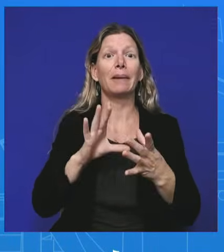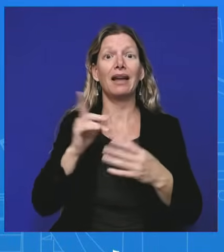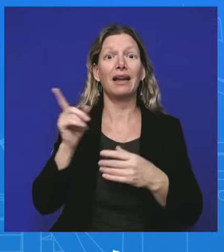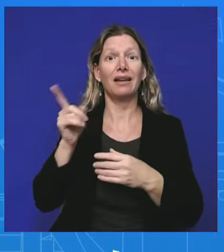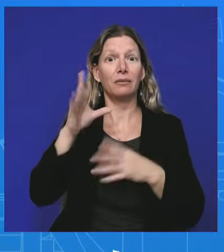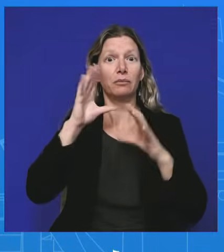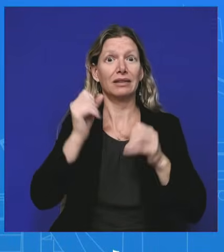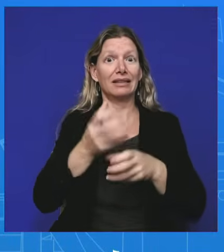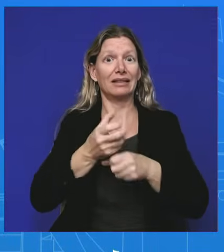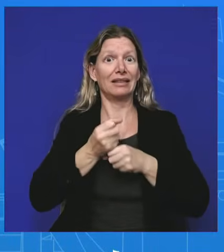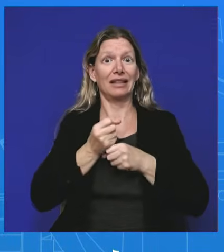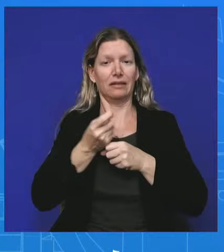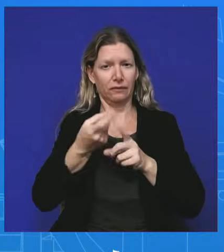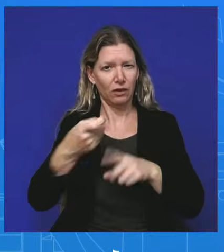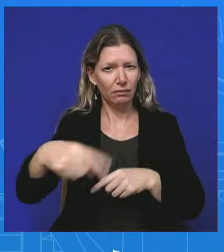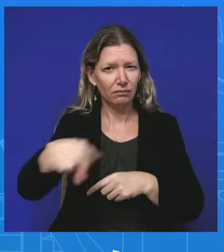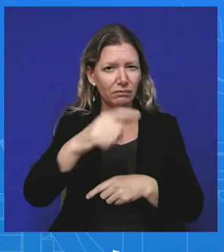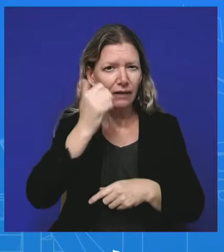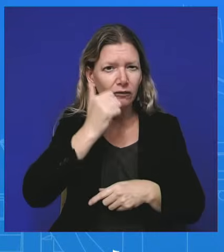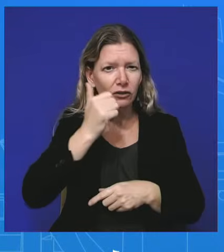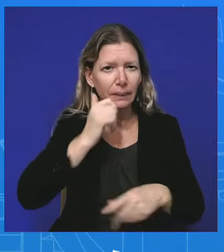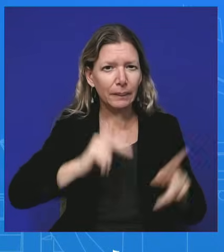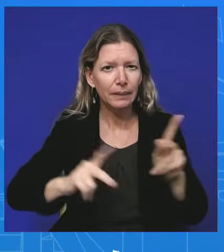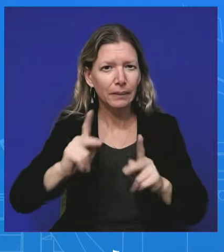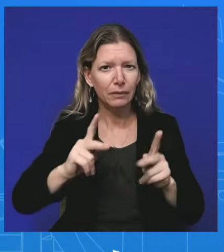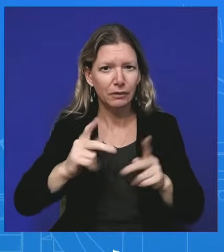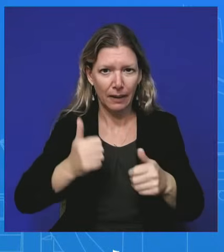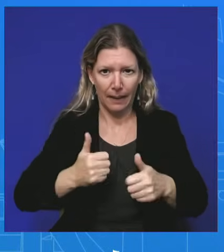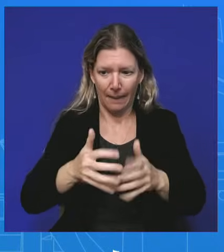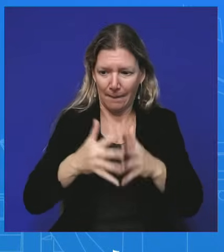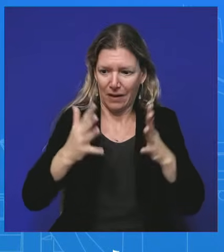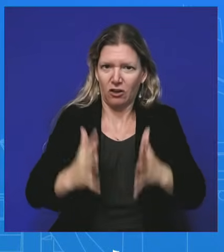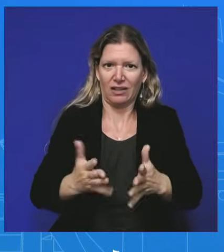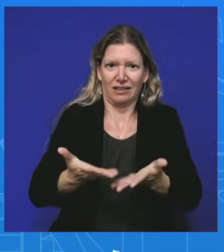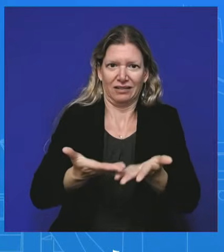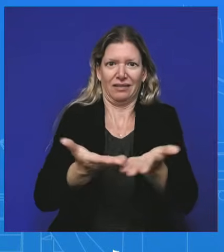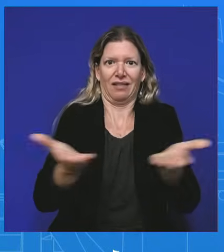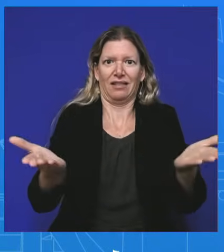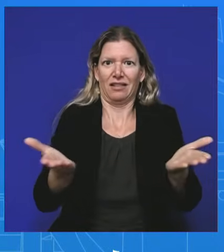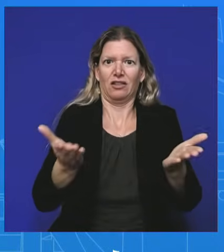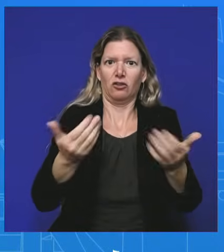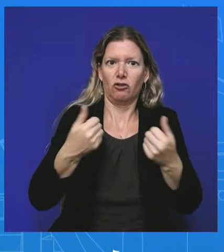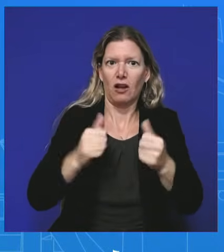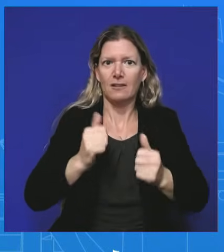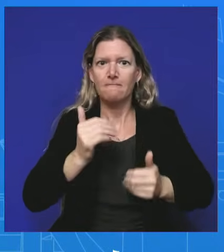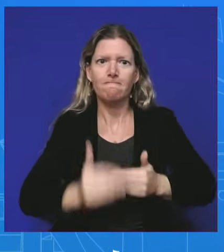are living the lives that he's trying to improve. So, he's very much open to that. Go ahead, Franco.